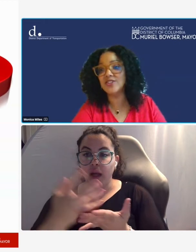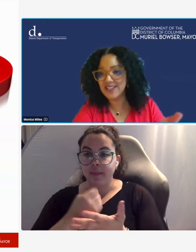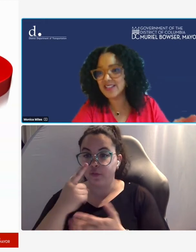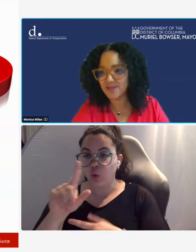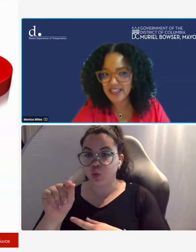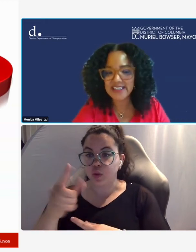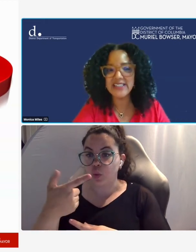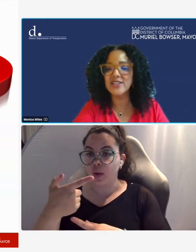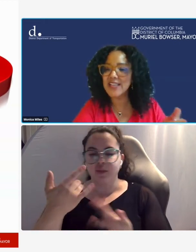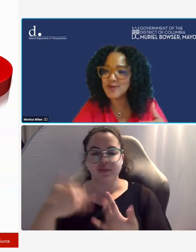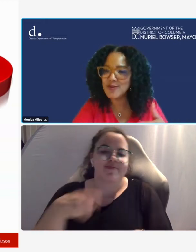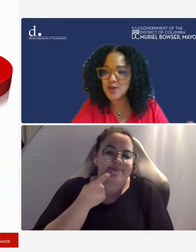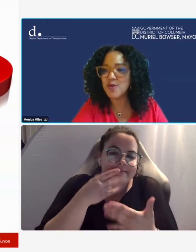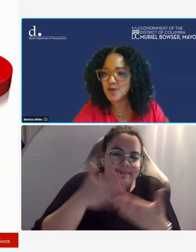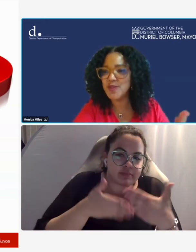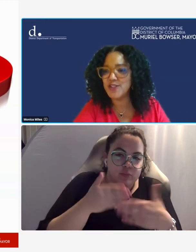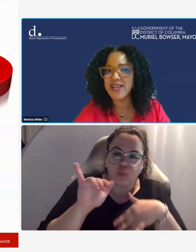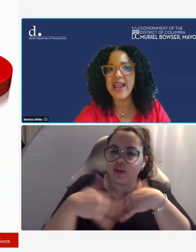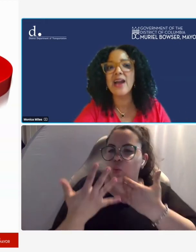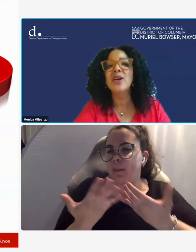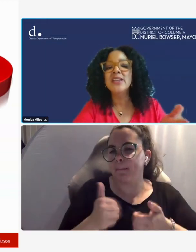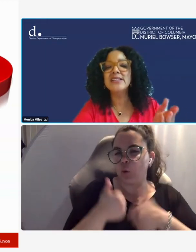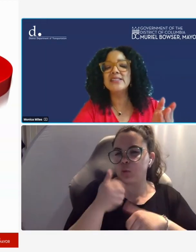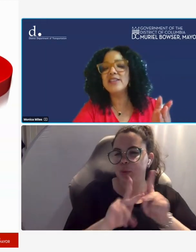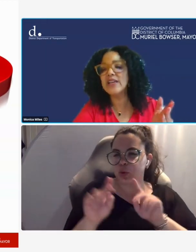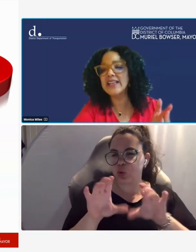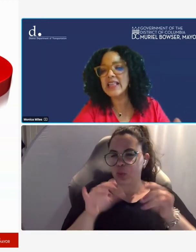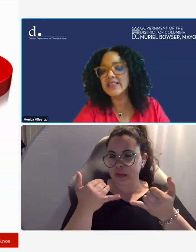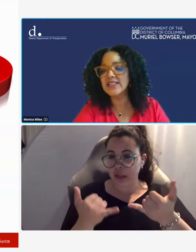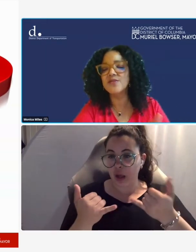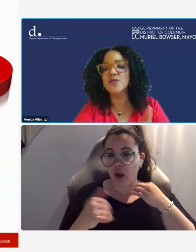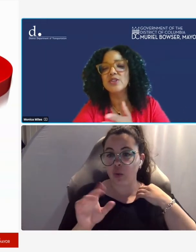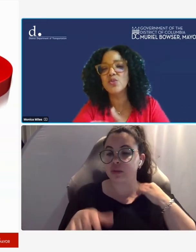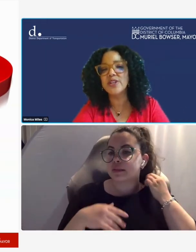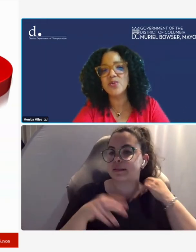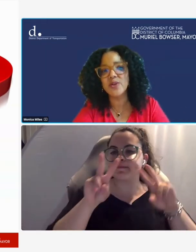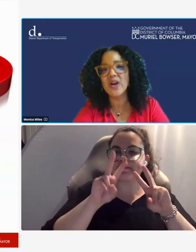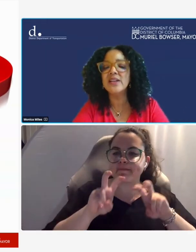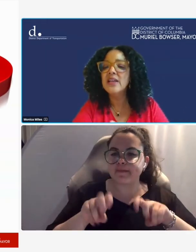ended basically so that's what most people would be doing now is the analysis for 2021.